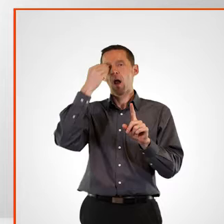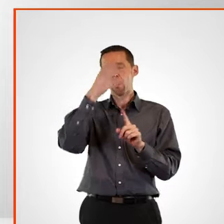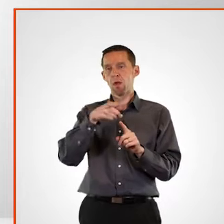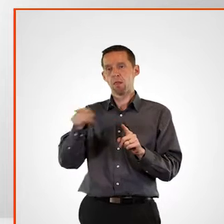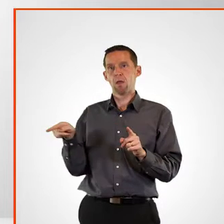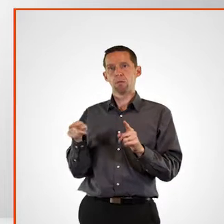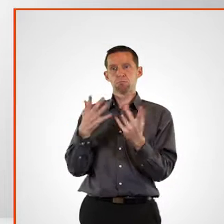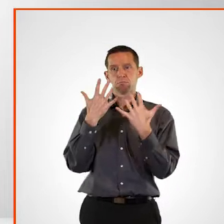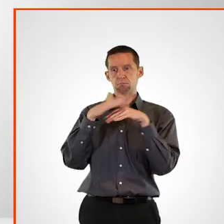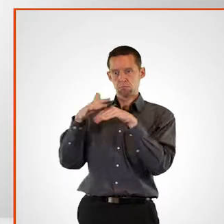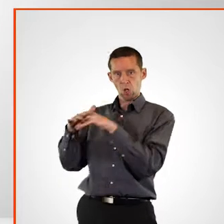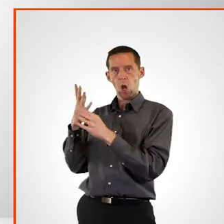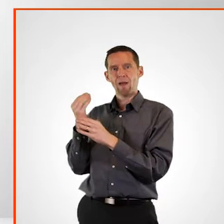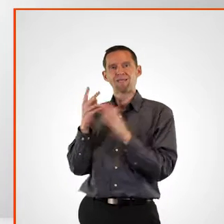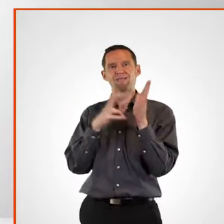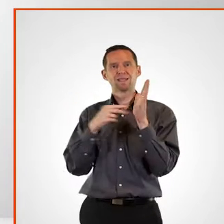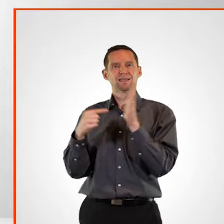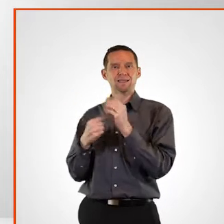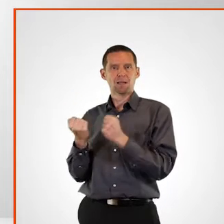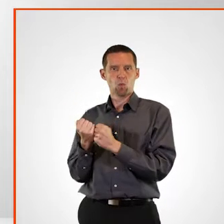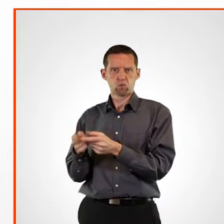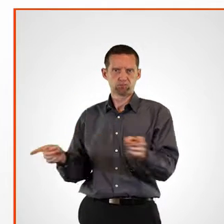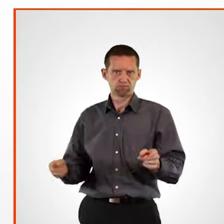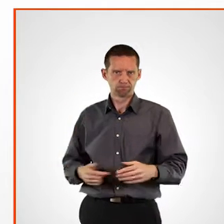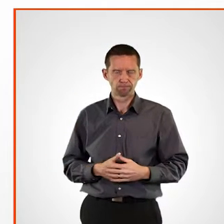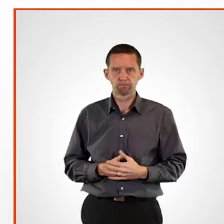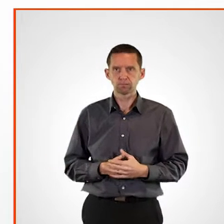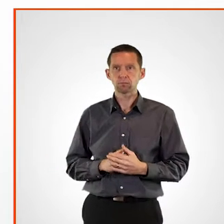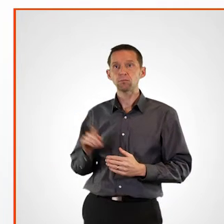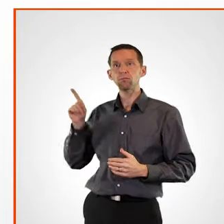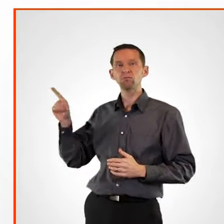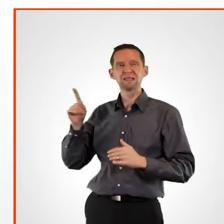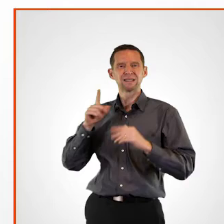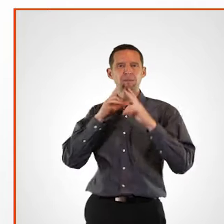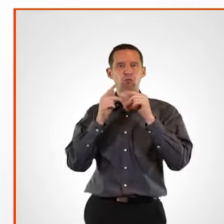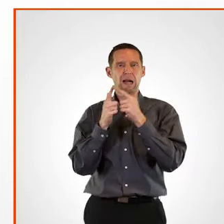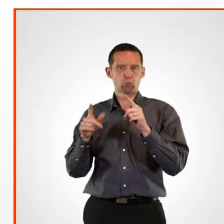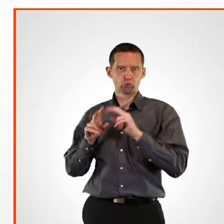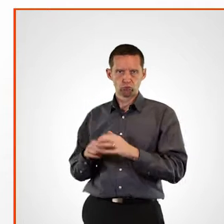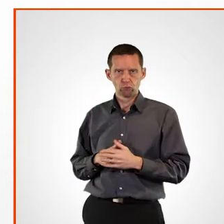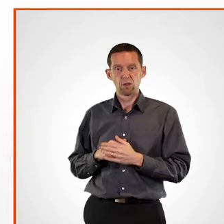into regular classrooms with visiting teacher support. So that's the speech language piece.